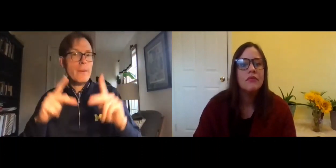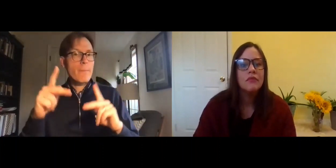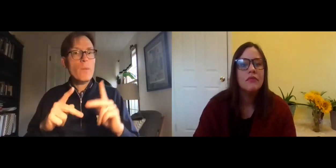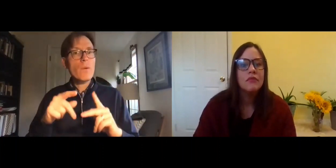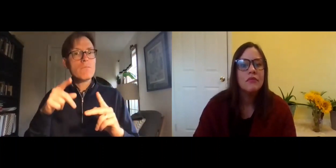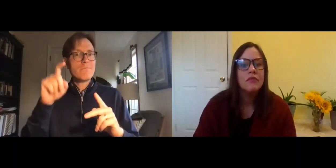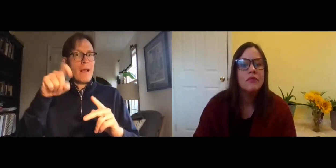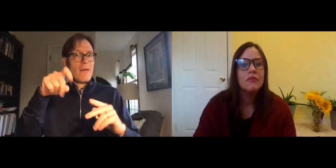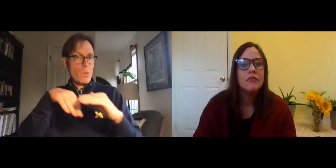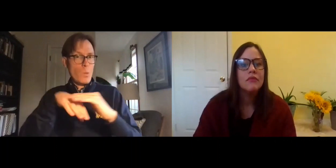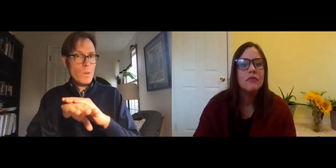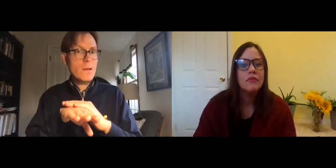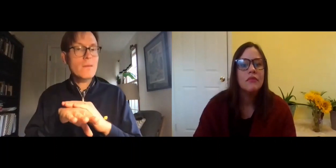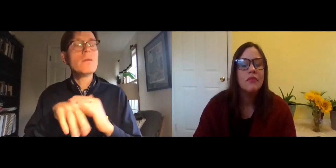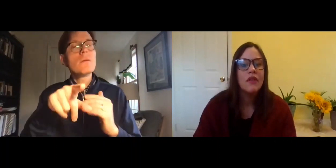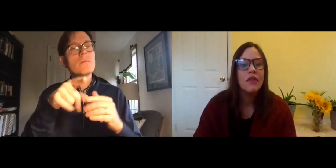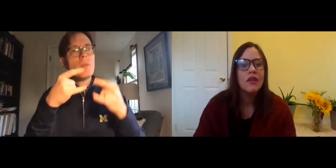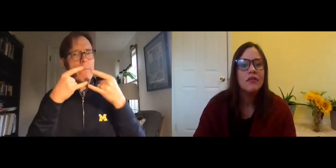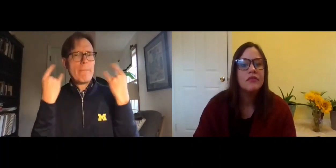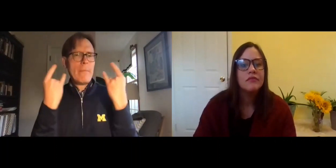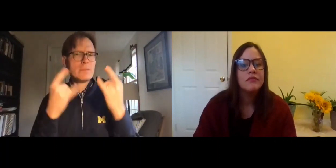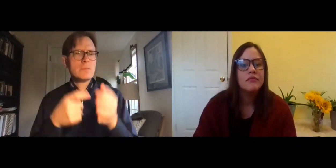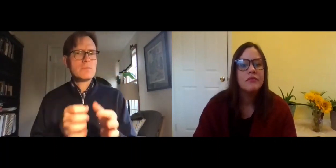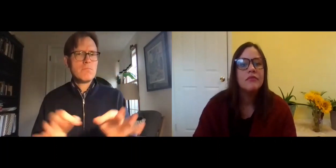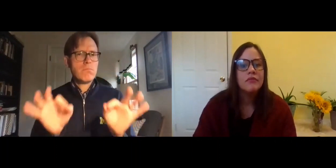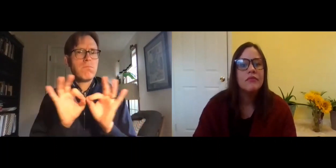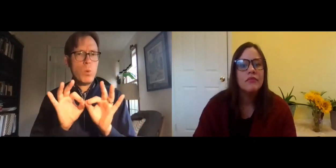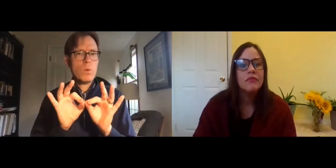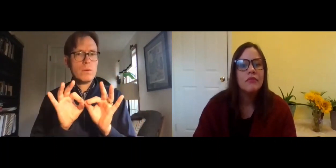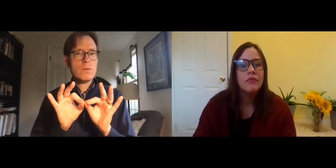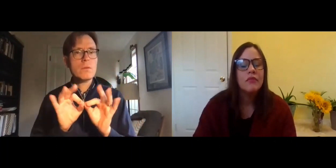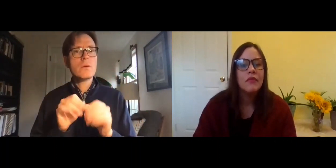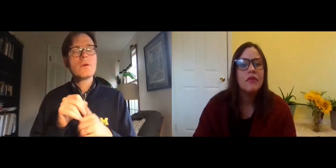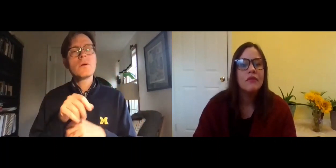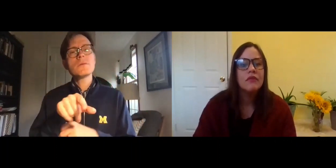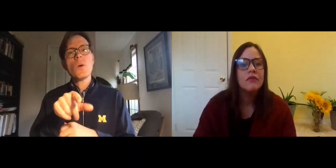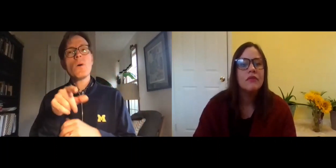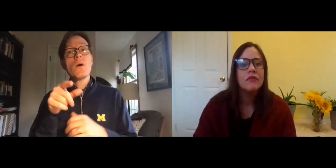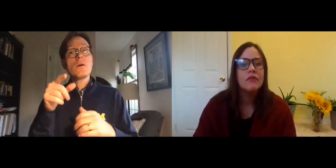go to the doctor, or go to anyplace else where there's going to be other people, please wear a mask.